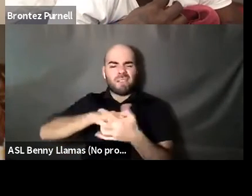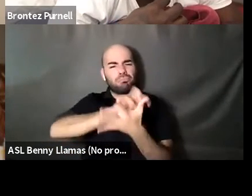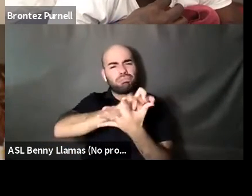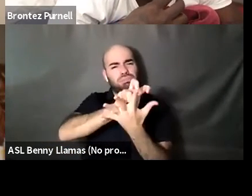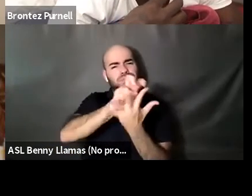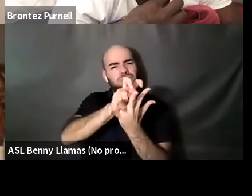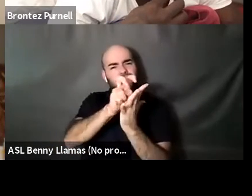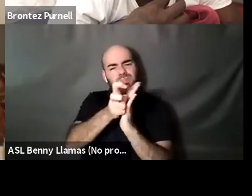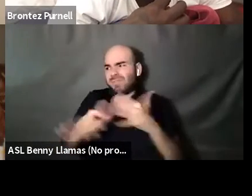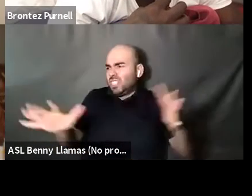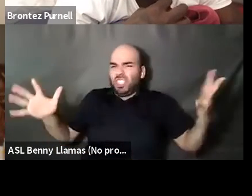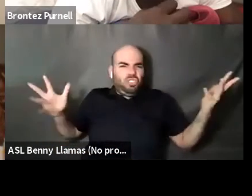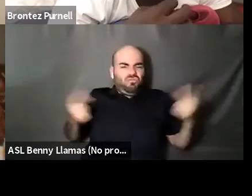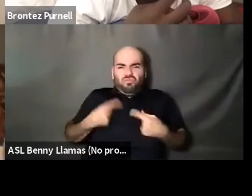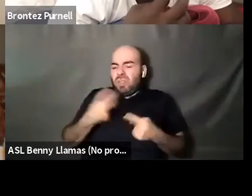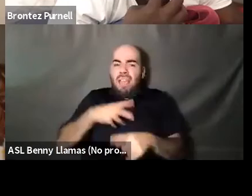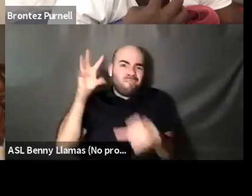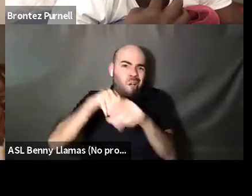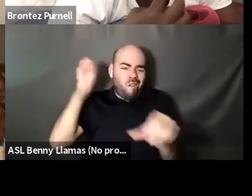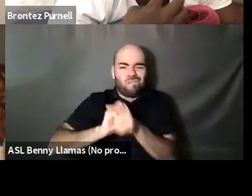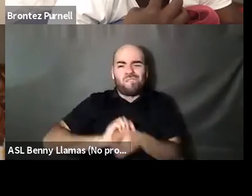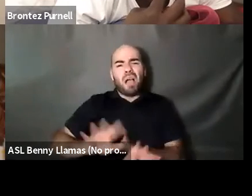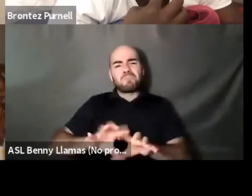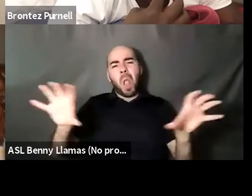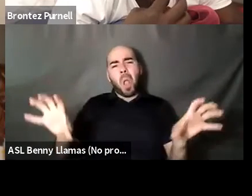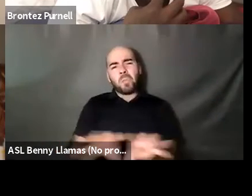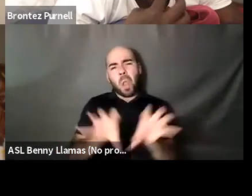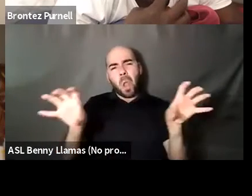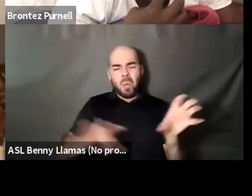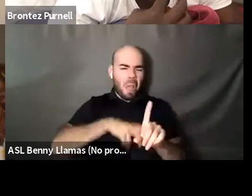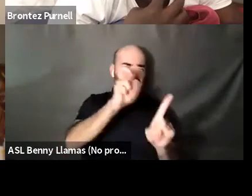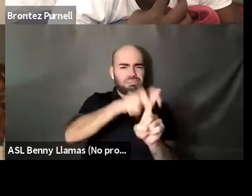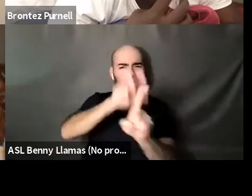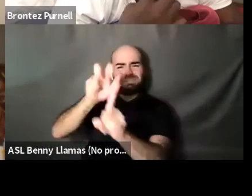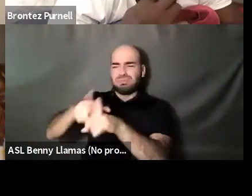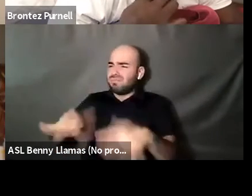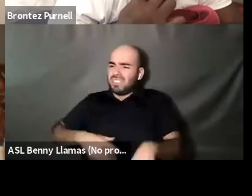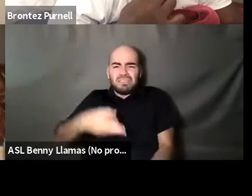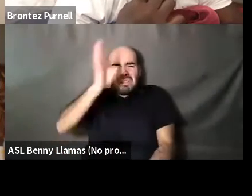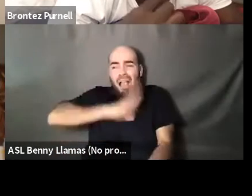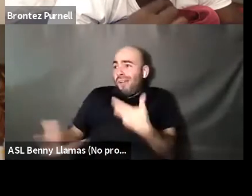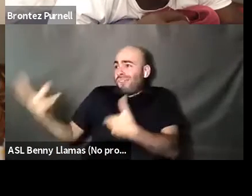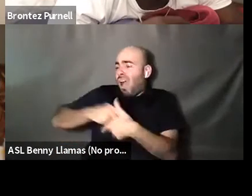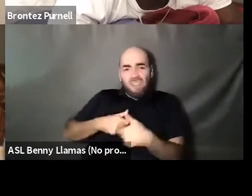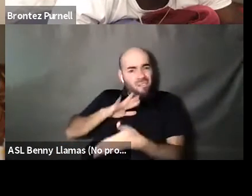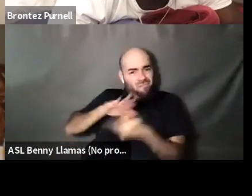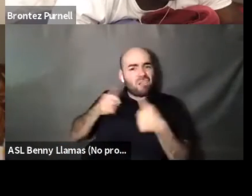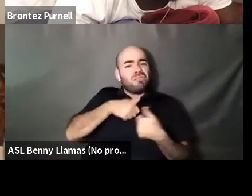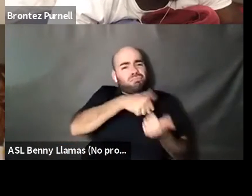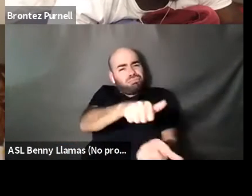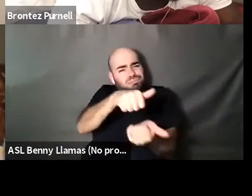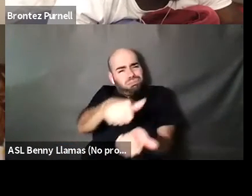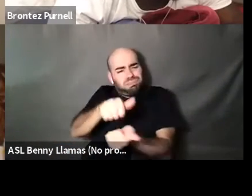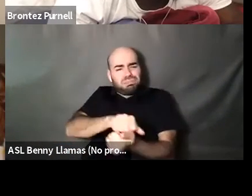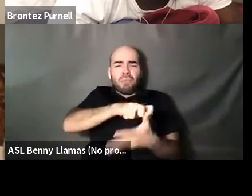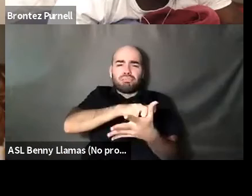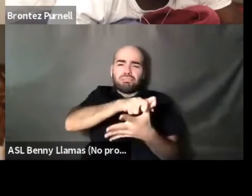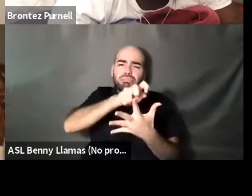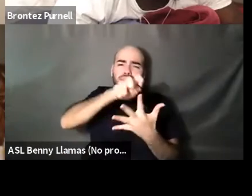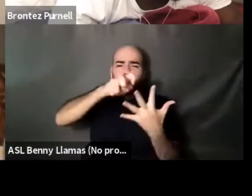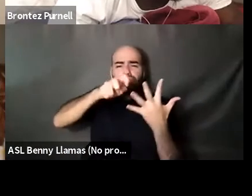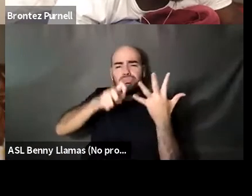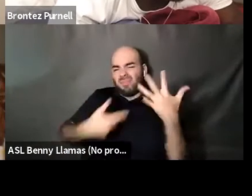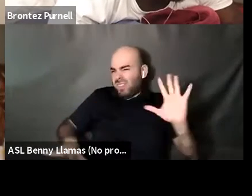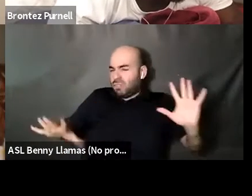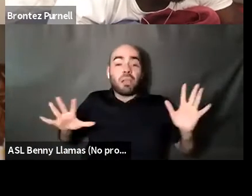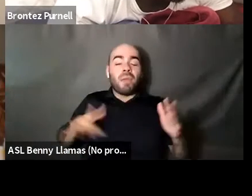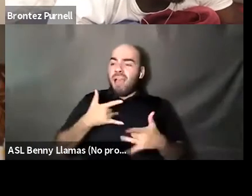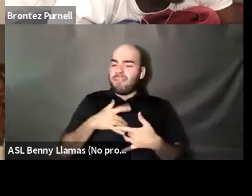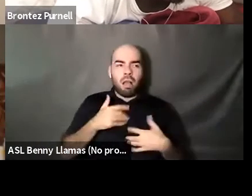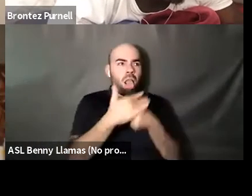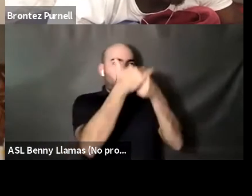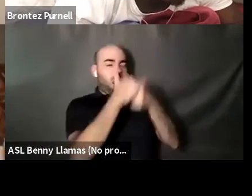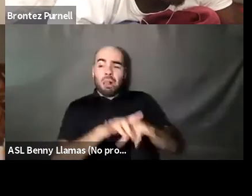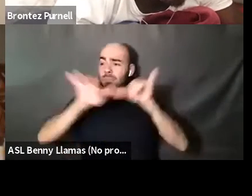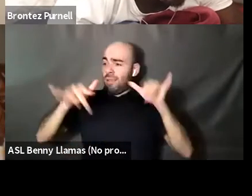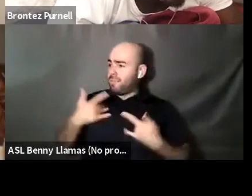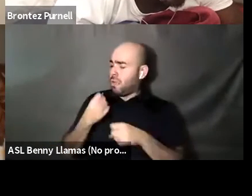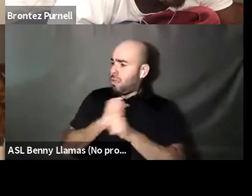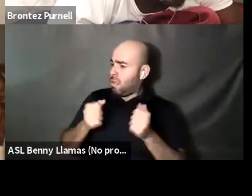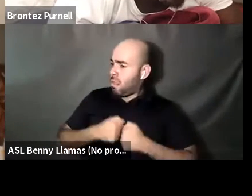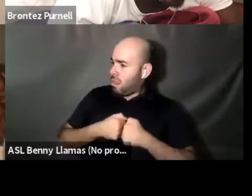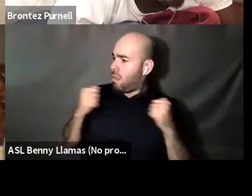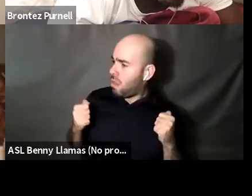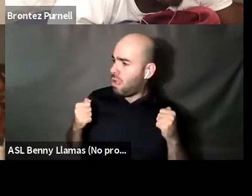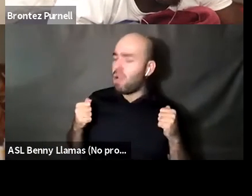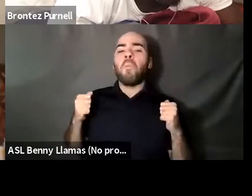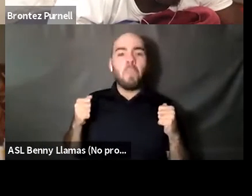Kokumo: I was talking with be like god or goddess or not going to give up as a tab. And so as I look back at that night and I so for liberated by also feel the shame because then I'm like all what is that like I've got a fault that so I have to remind myself that you have to